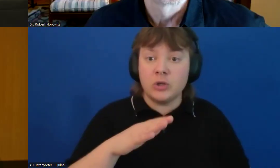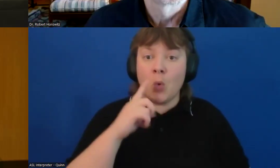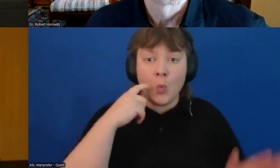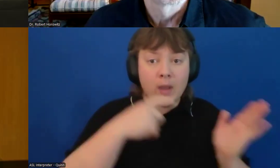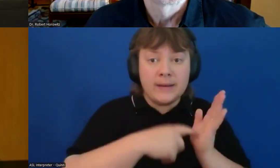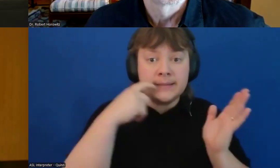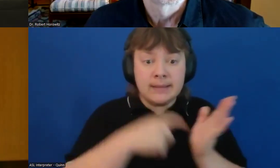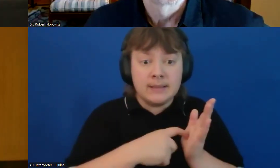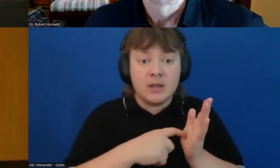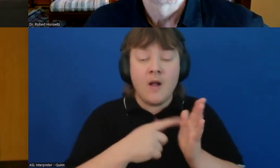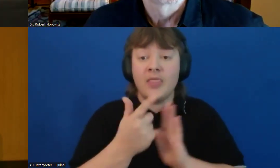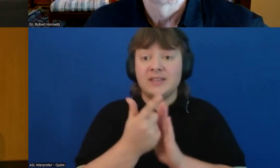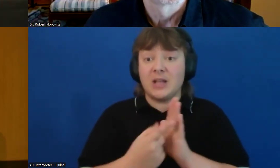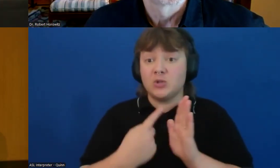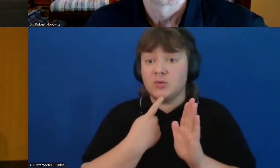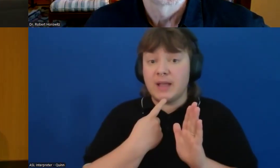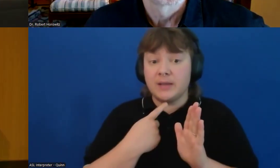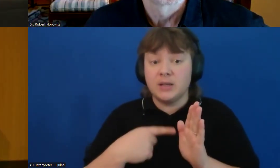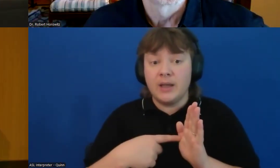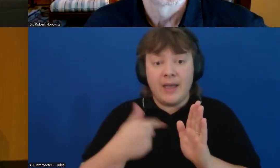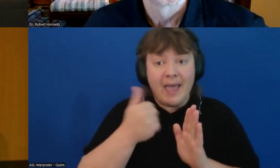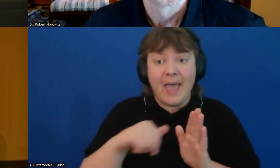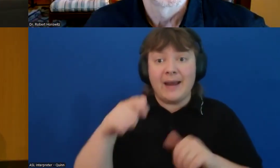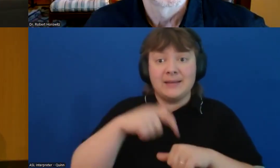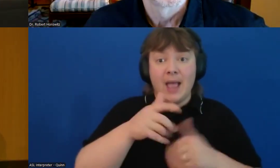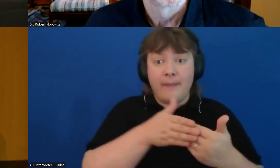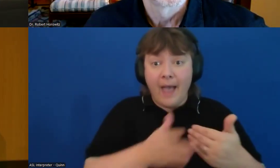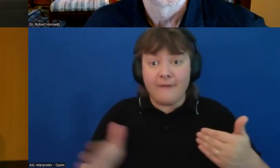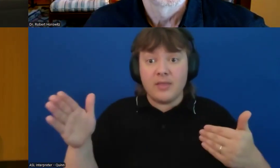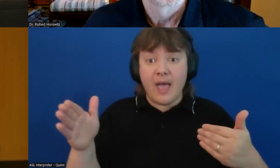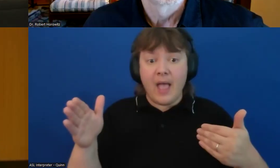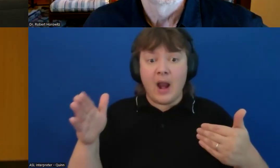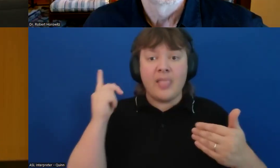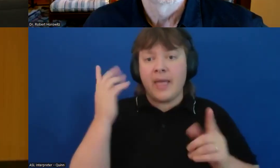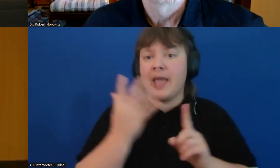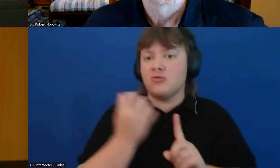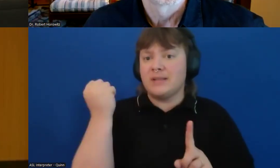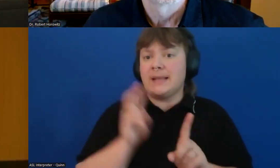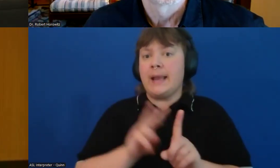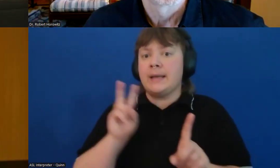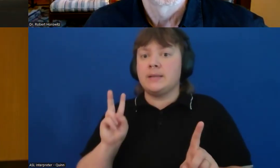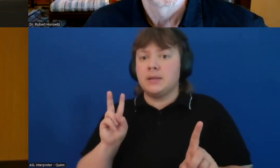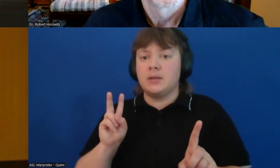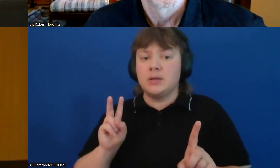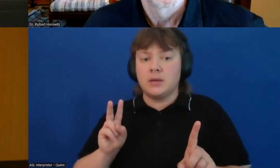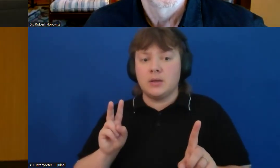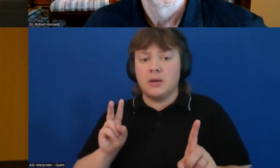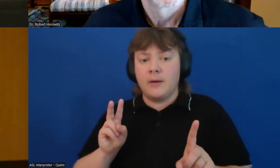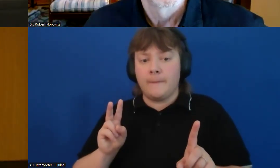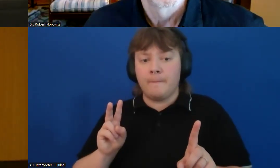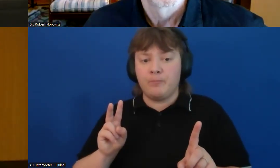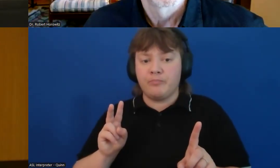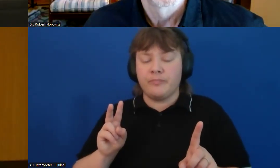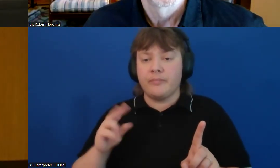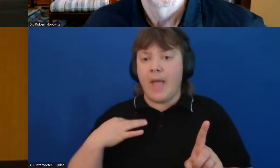statutes will say that at any point after that they can resend uh the uh the um the application